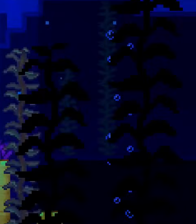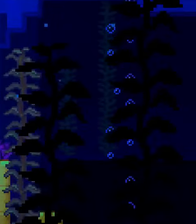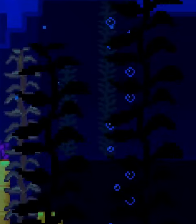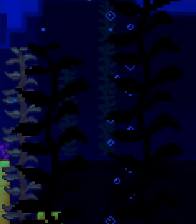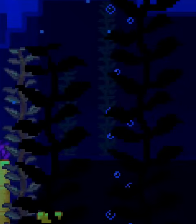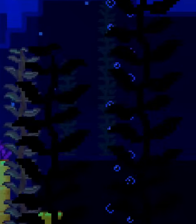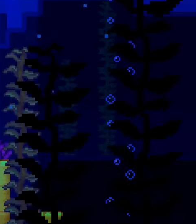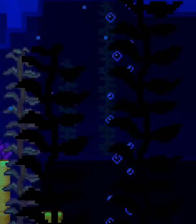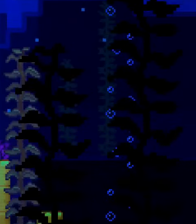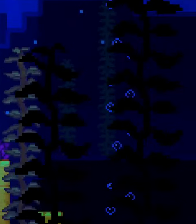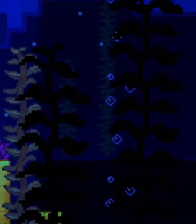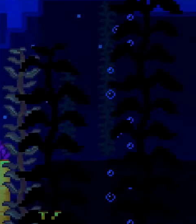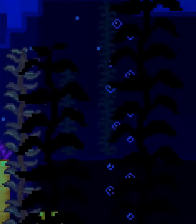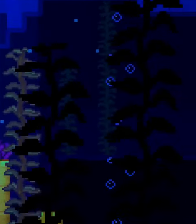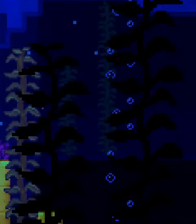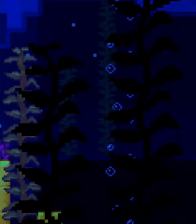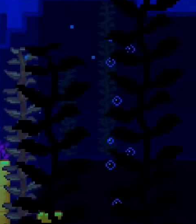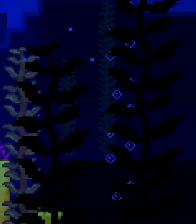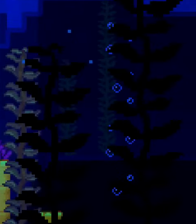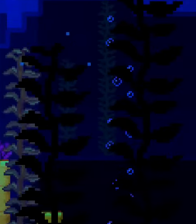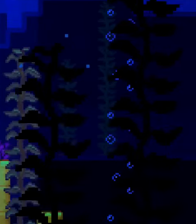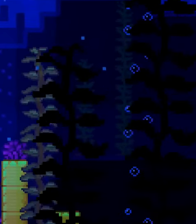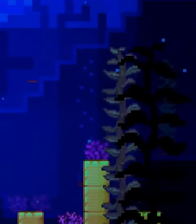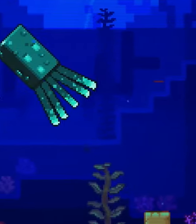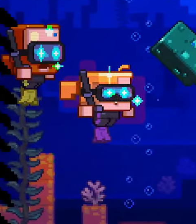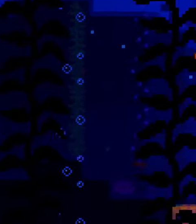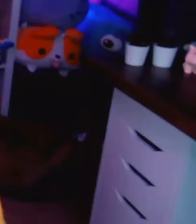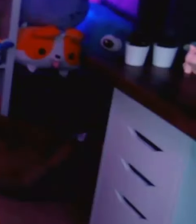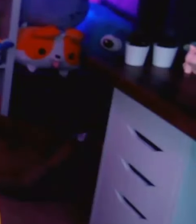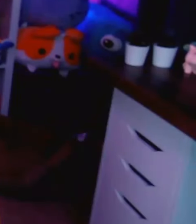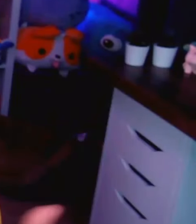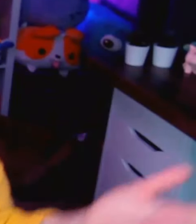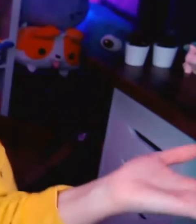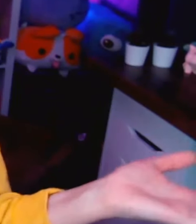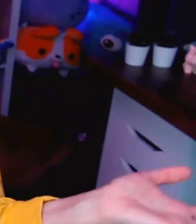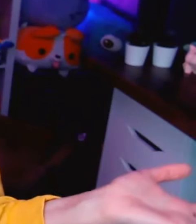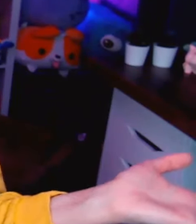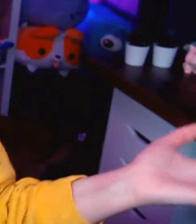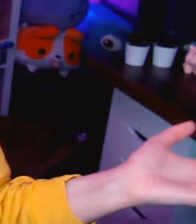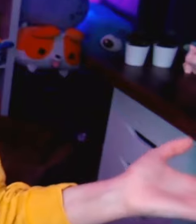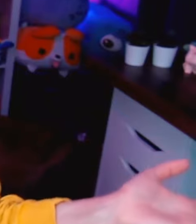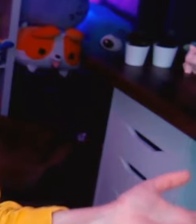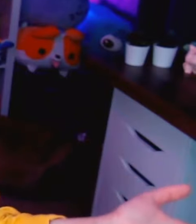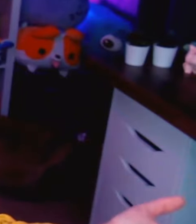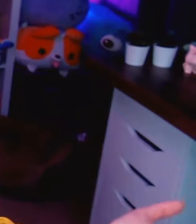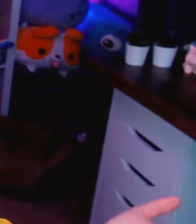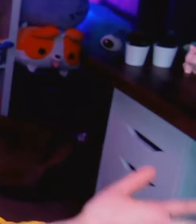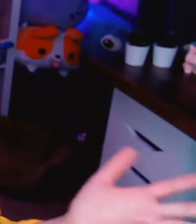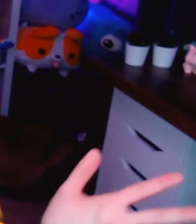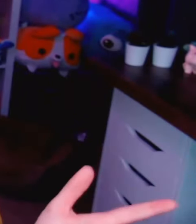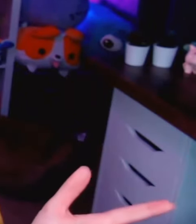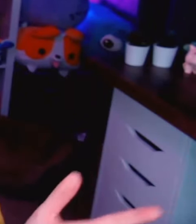DUNGEONS AND LAST BUT CERTAINLY NOT LEAST THE GLOW SQUID, A MYSTERIOUS NEW MOB THAT IS ALSO FROM MINECRAFT EARTH.